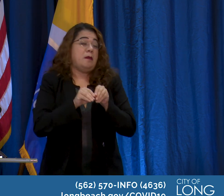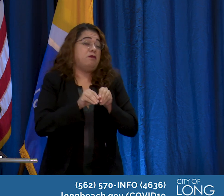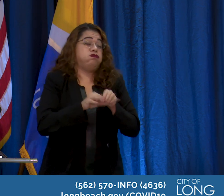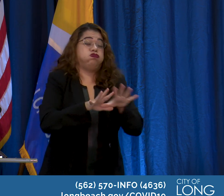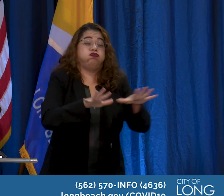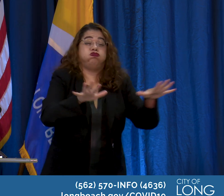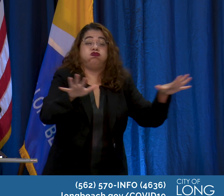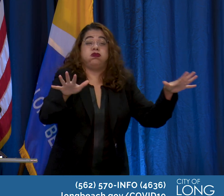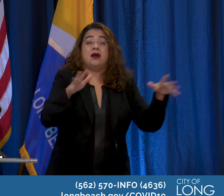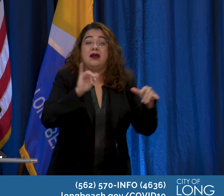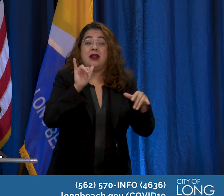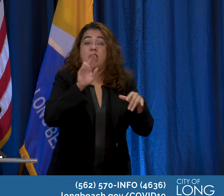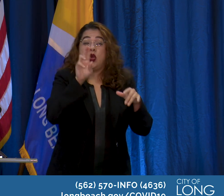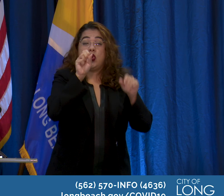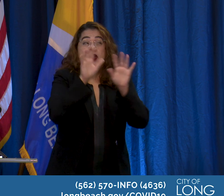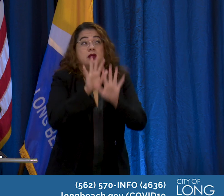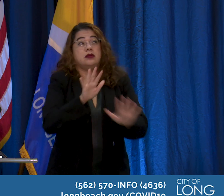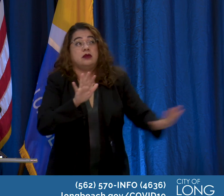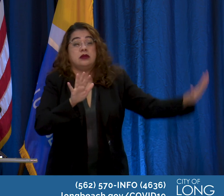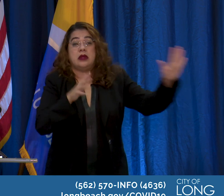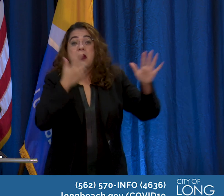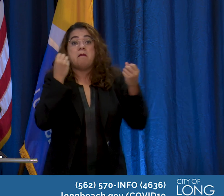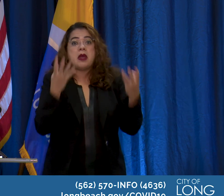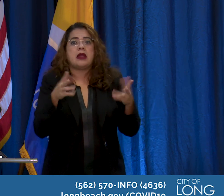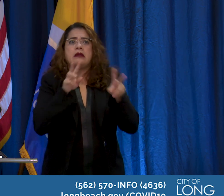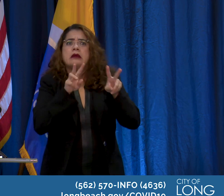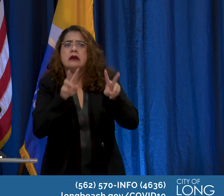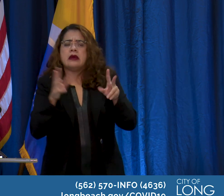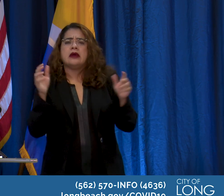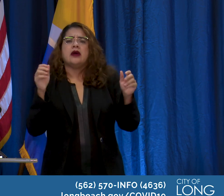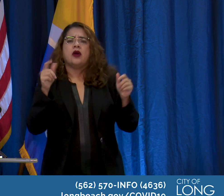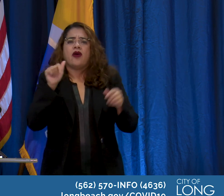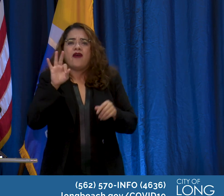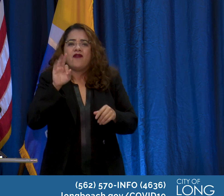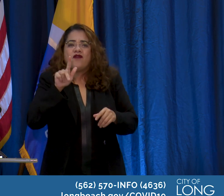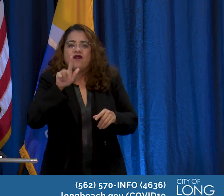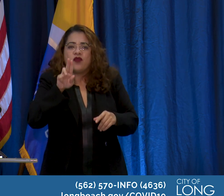news and anticipating these winter surges like we did in the summer.